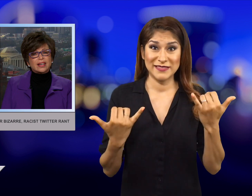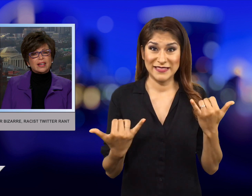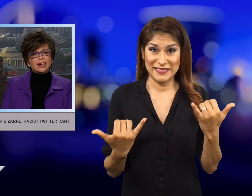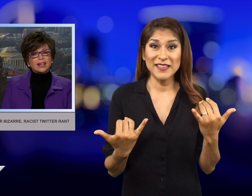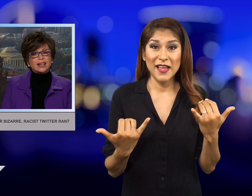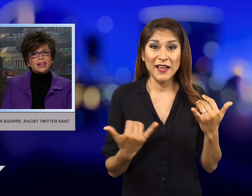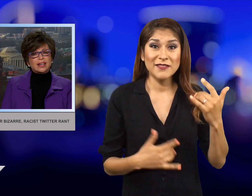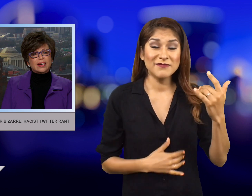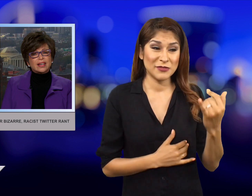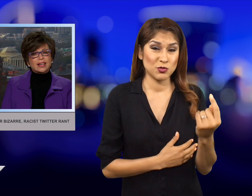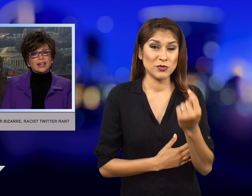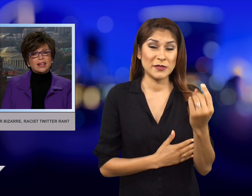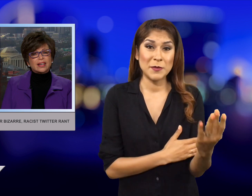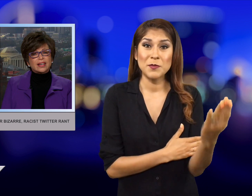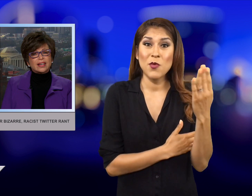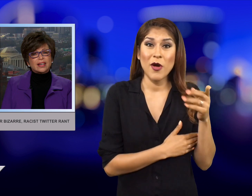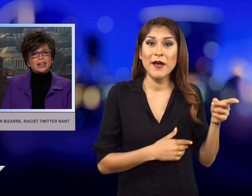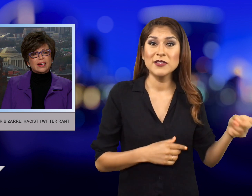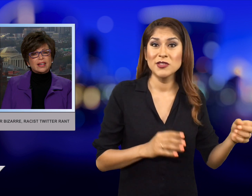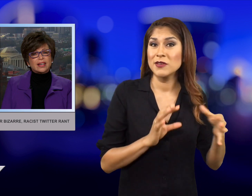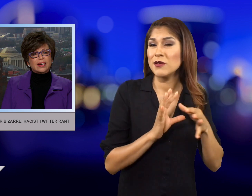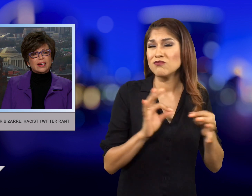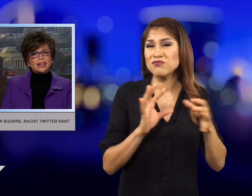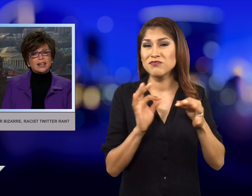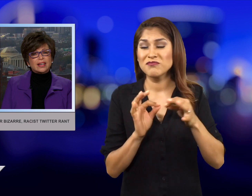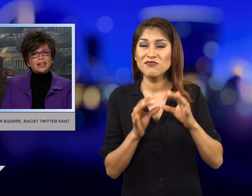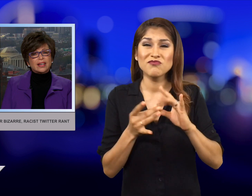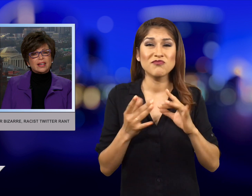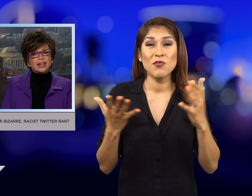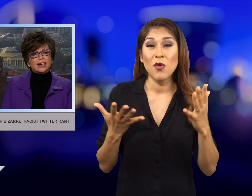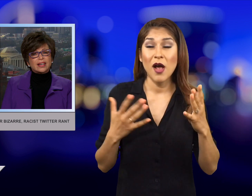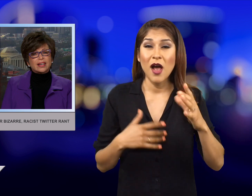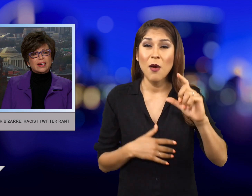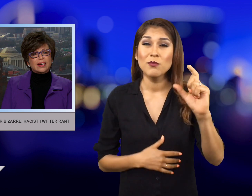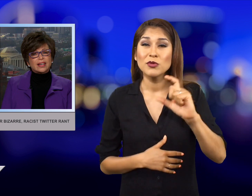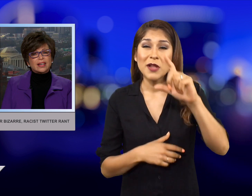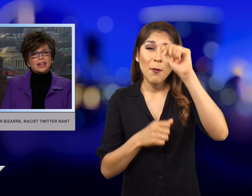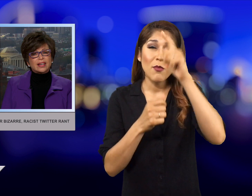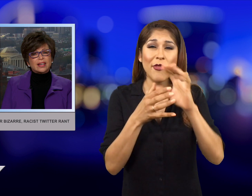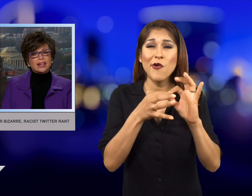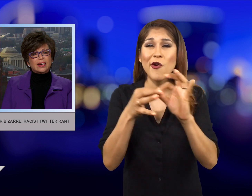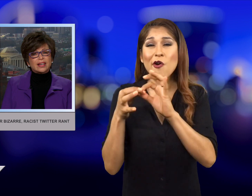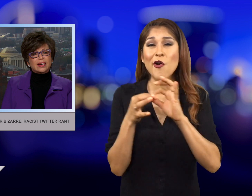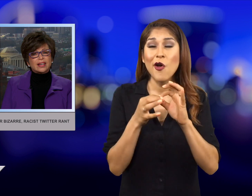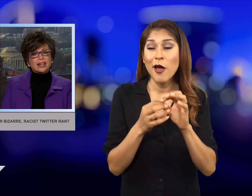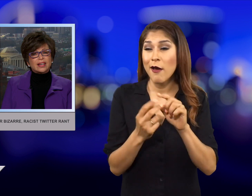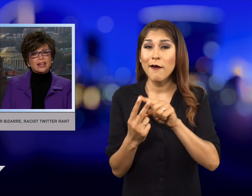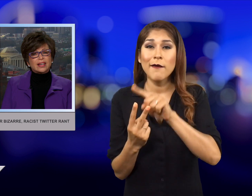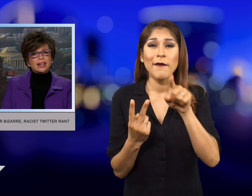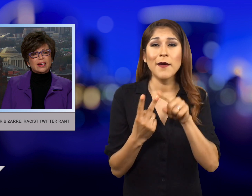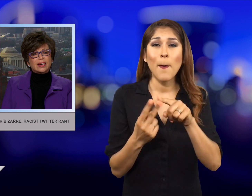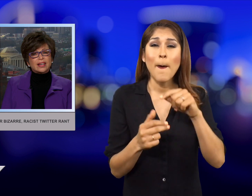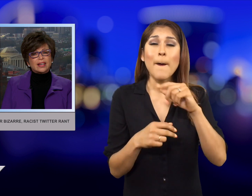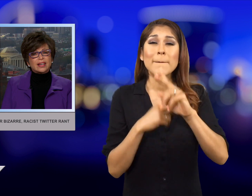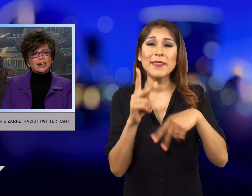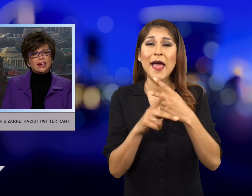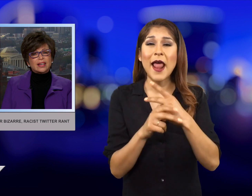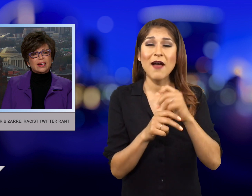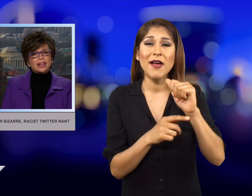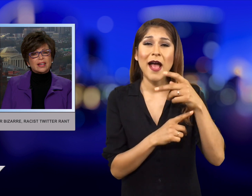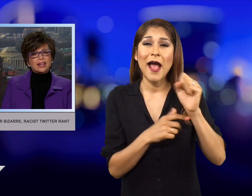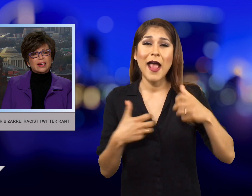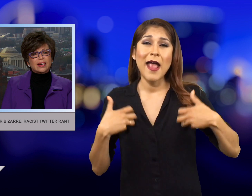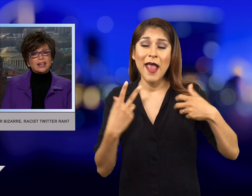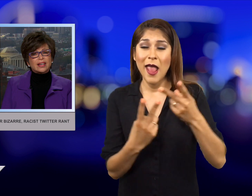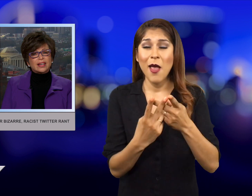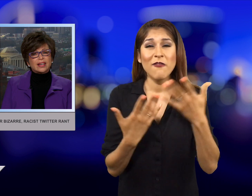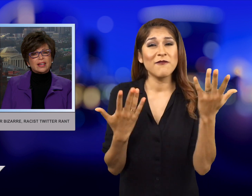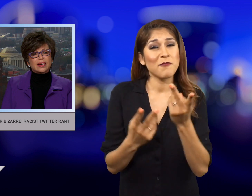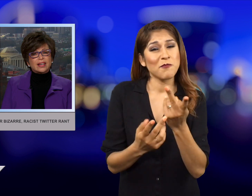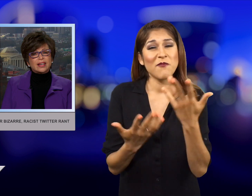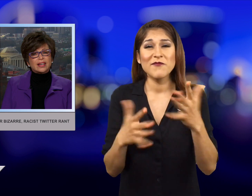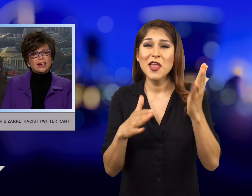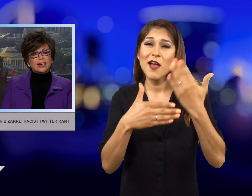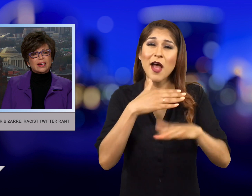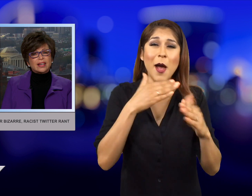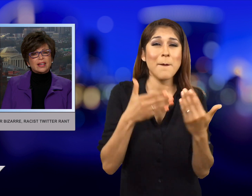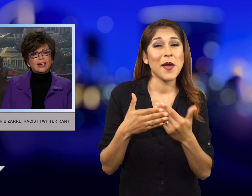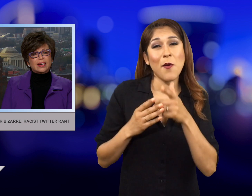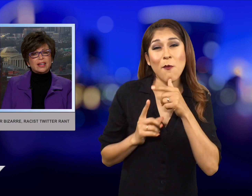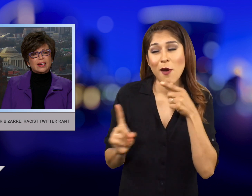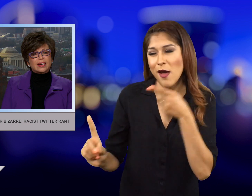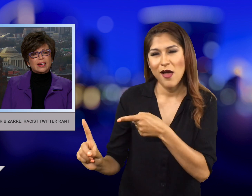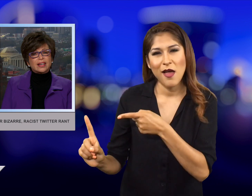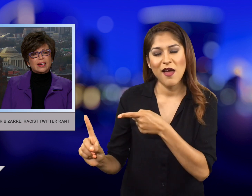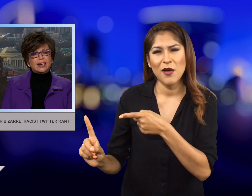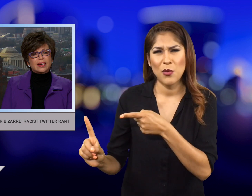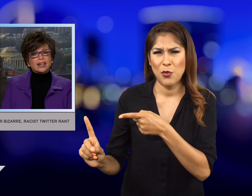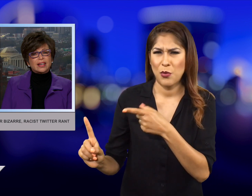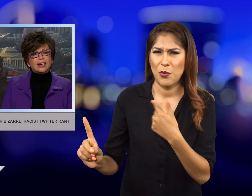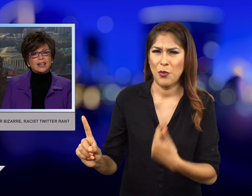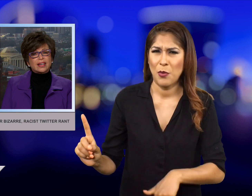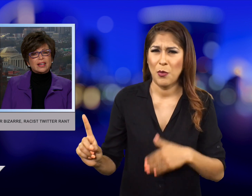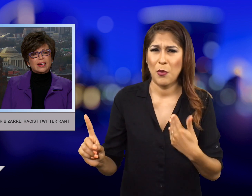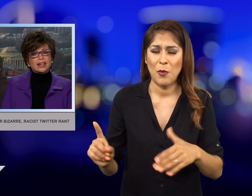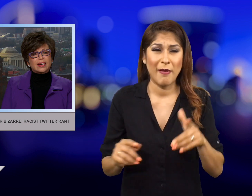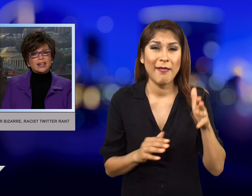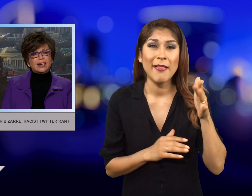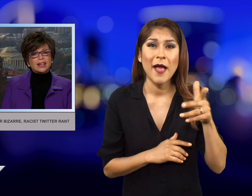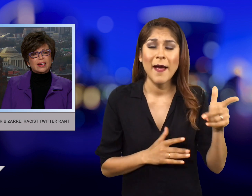On Tuesday, Barr tweeted: "Muslim brotherhood and planet of the apes had a baby=VJ."